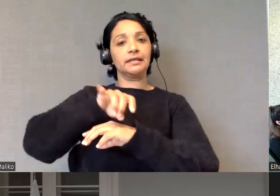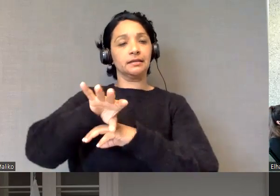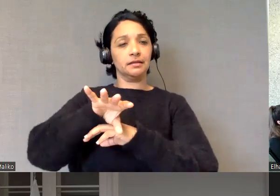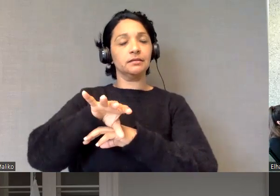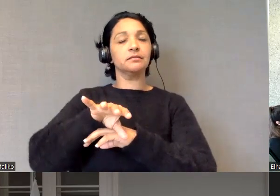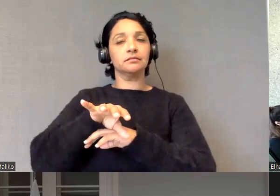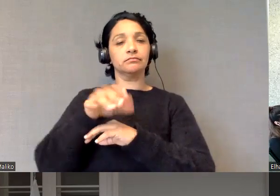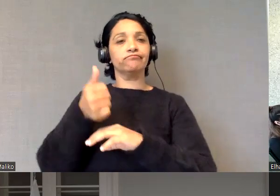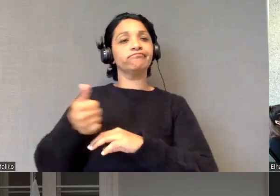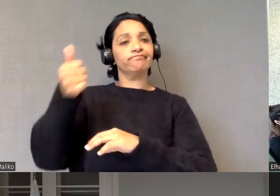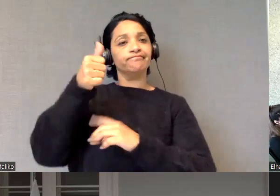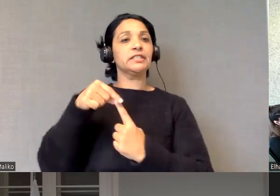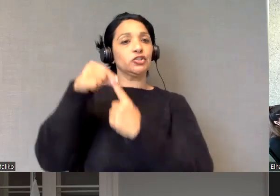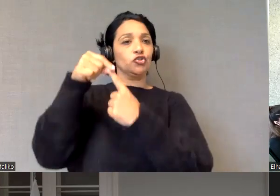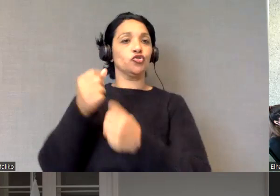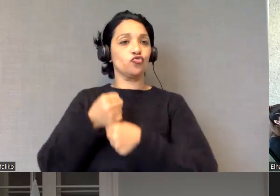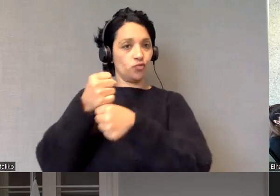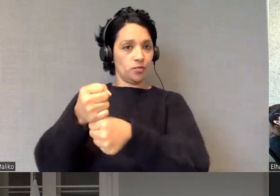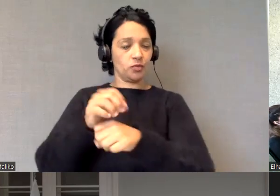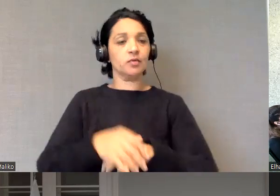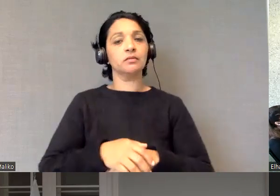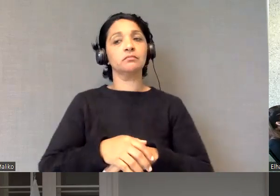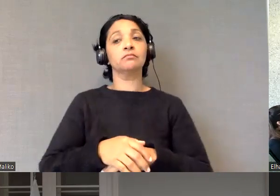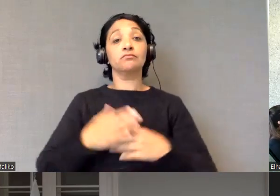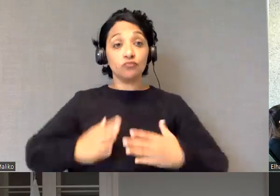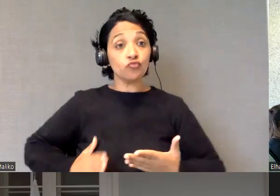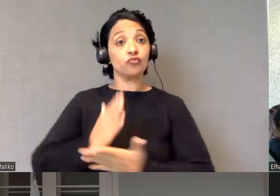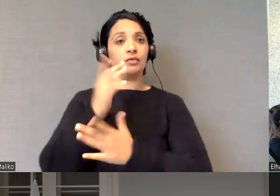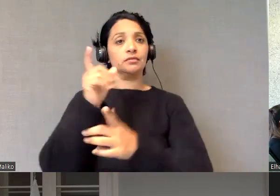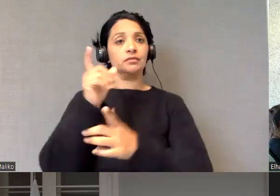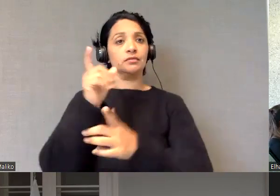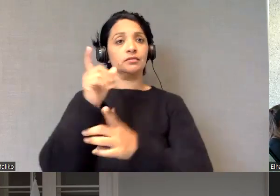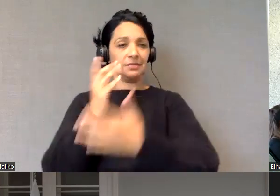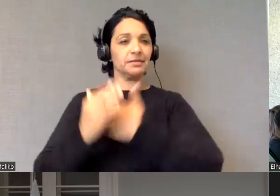on the rights of persons with disabilities and also researcher with Harvard University.